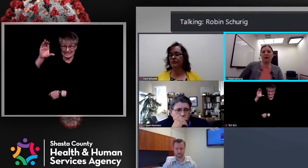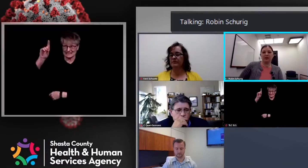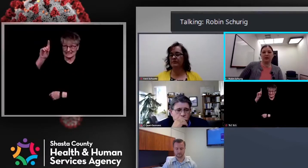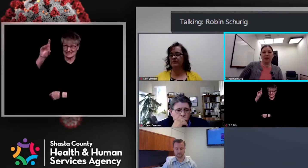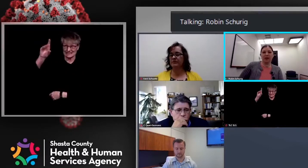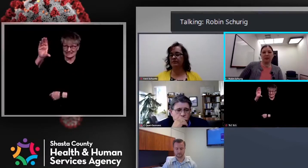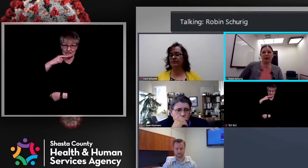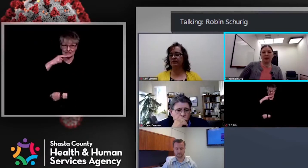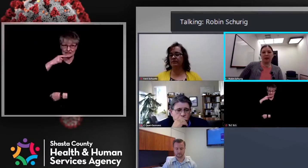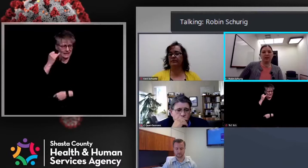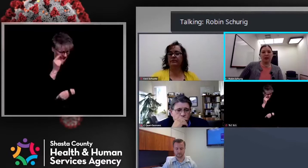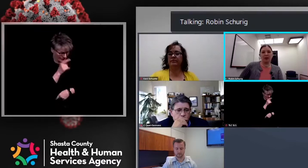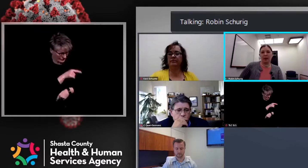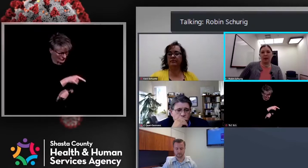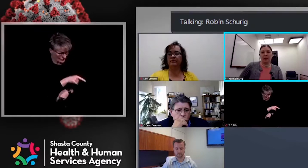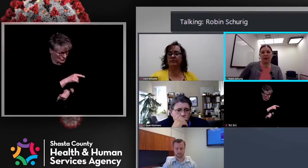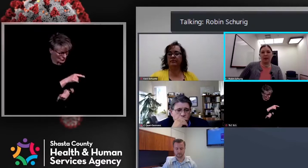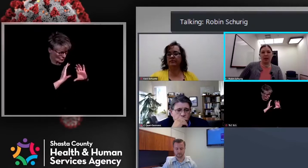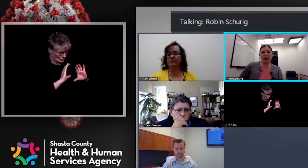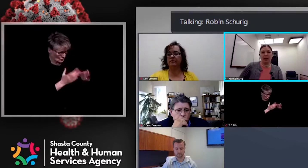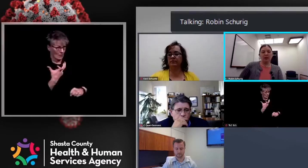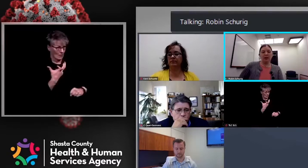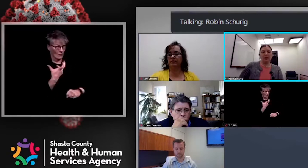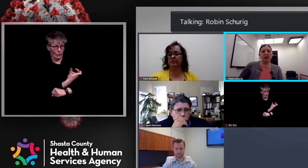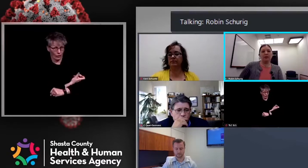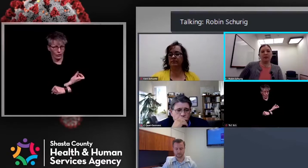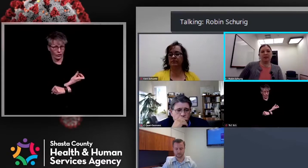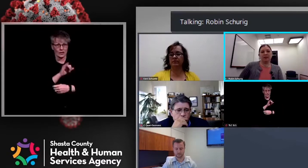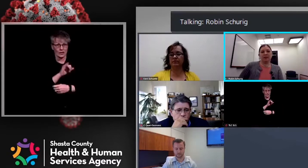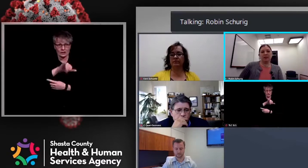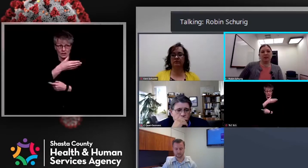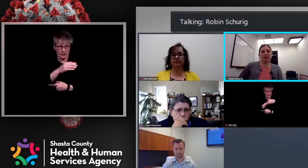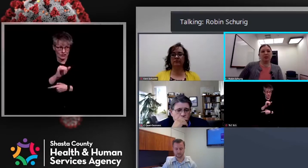ago, the risk of developing a blood clot is very low at this time. If you received the